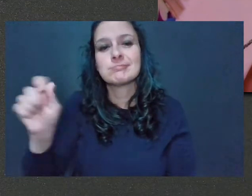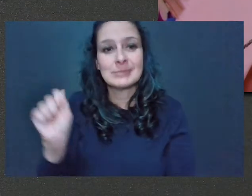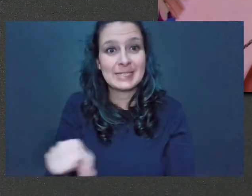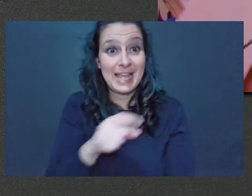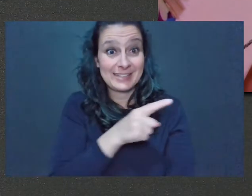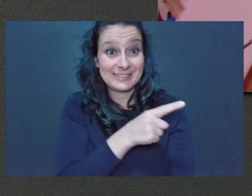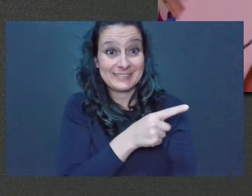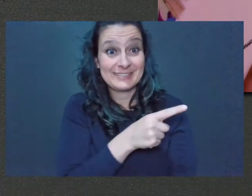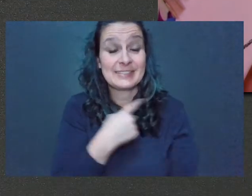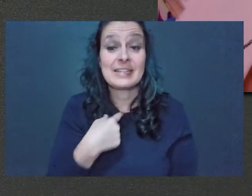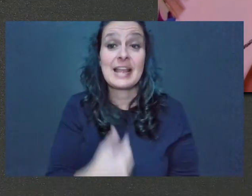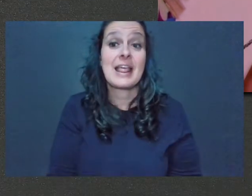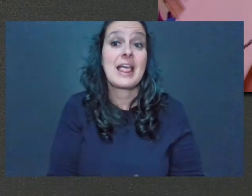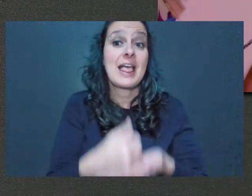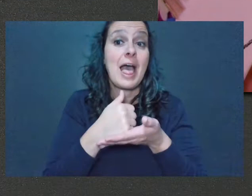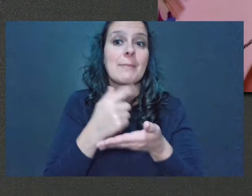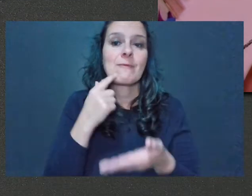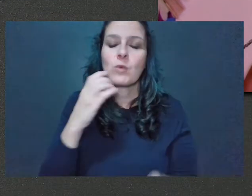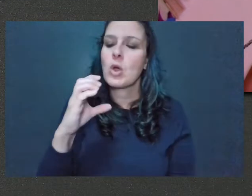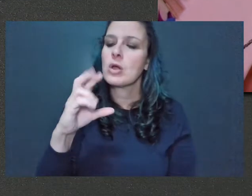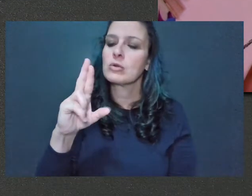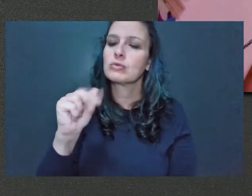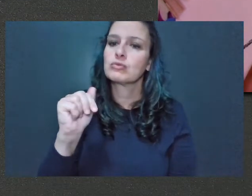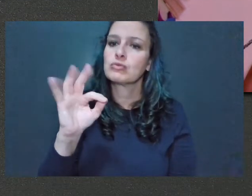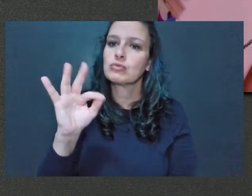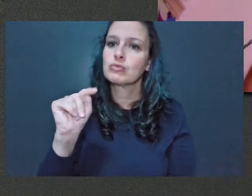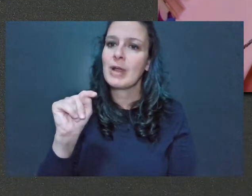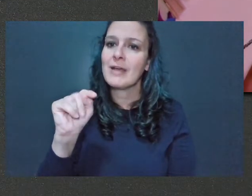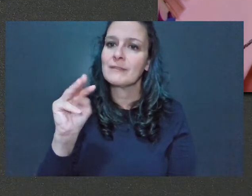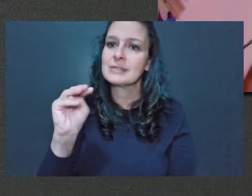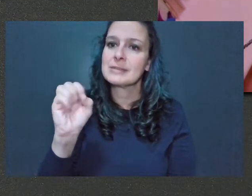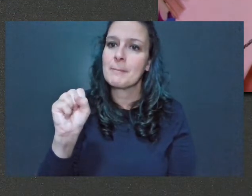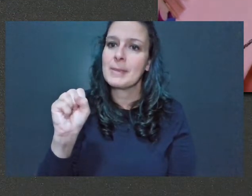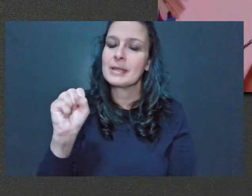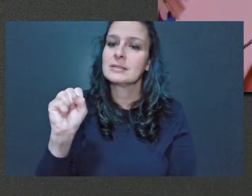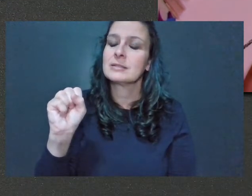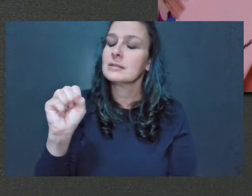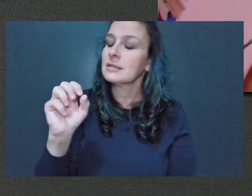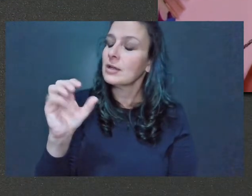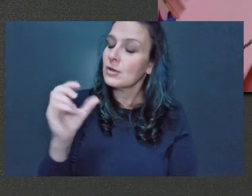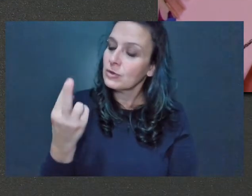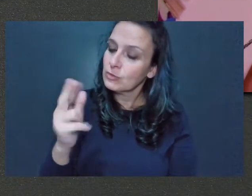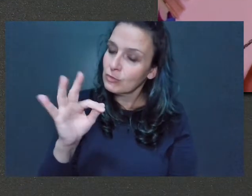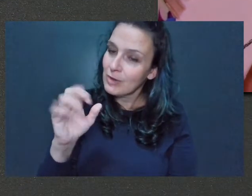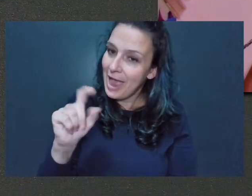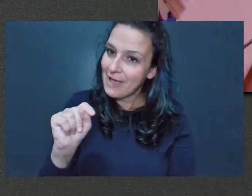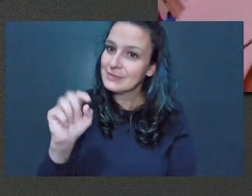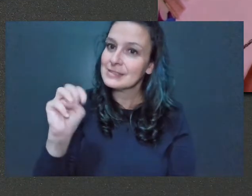This helps for craftsmanship. Taking my time. I don't want to color like this.